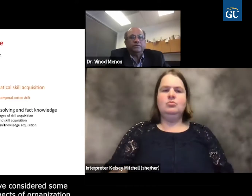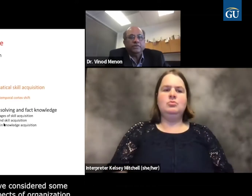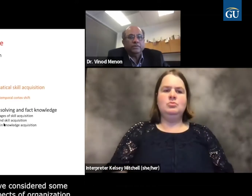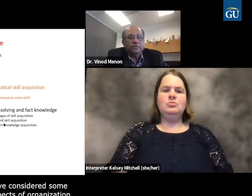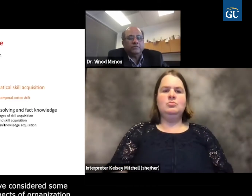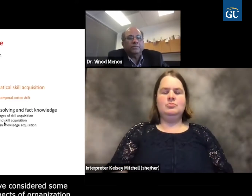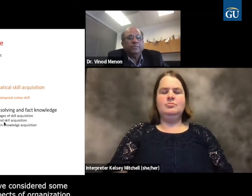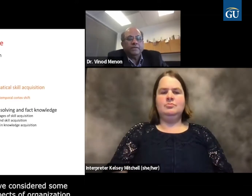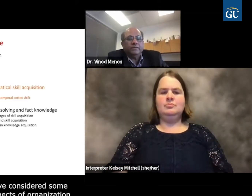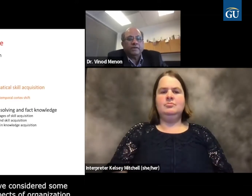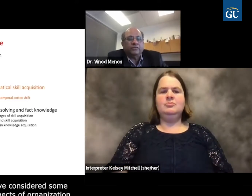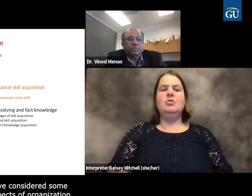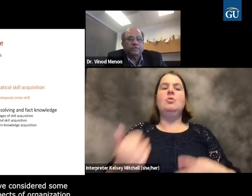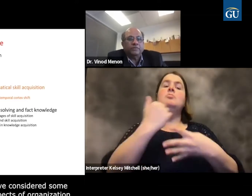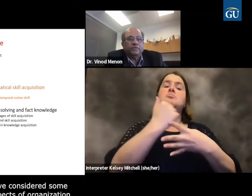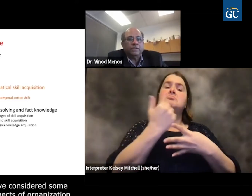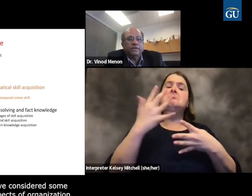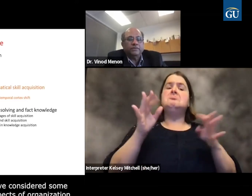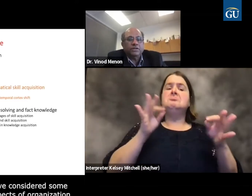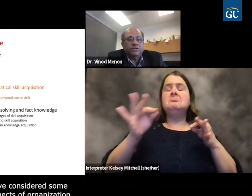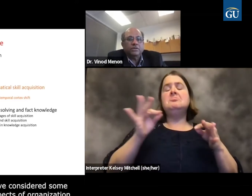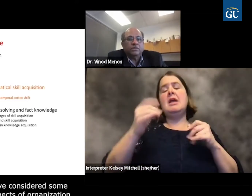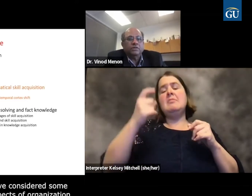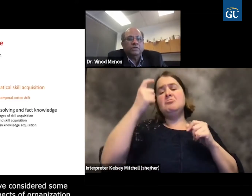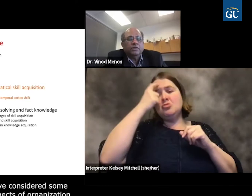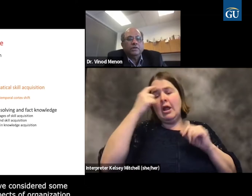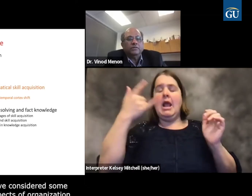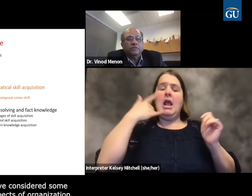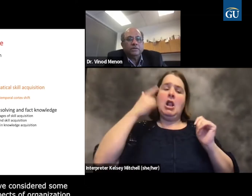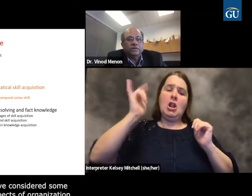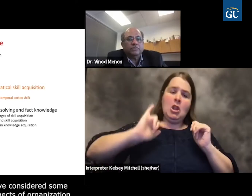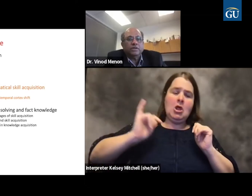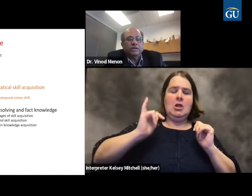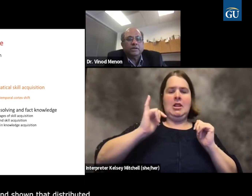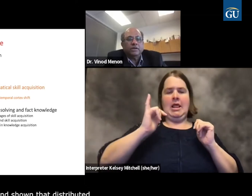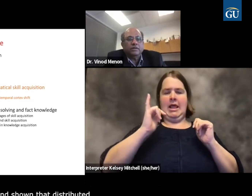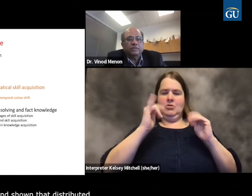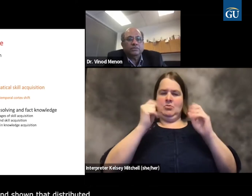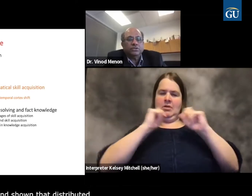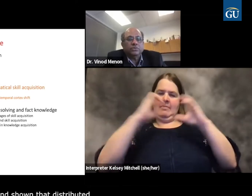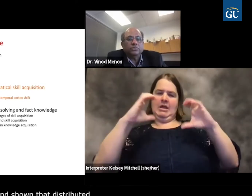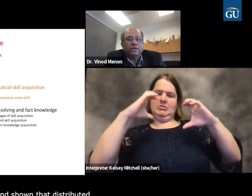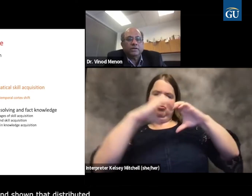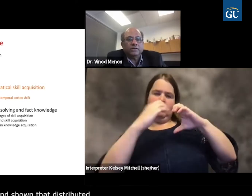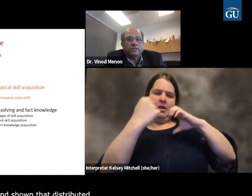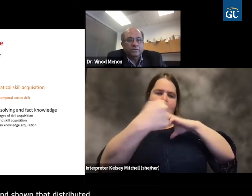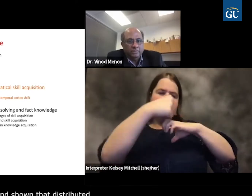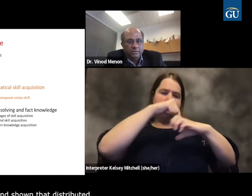so we've considered some basic aspects